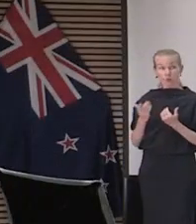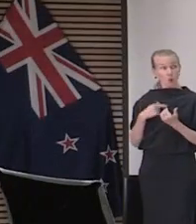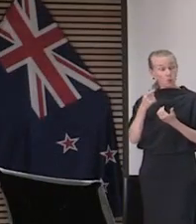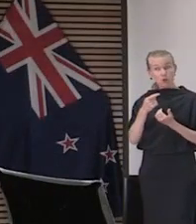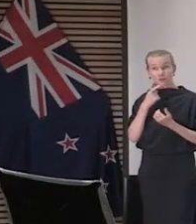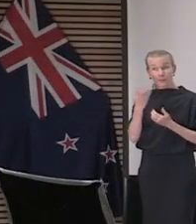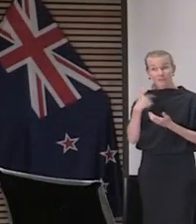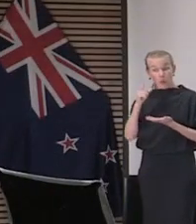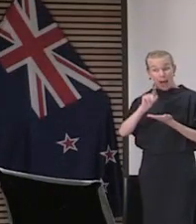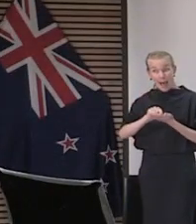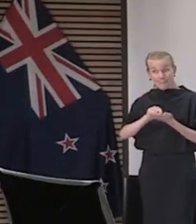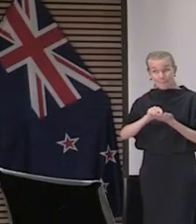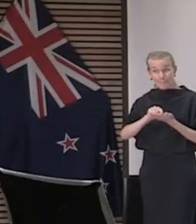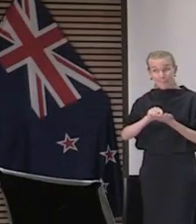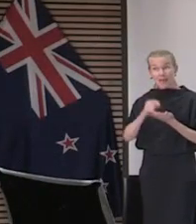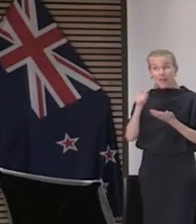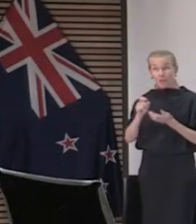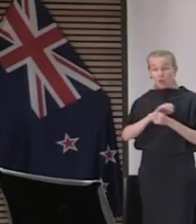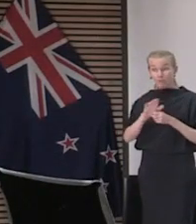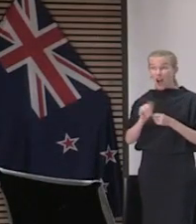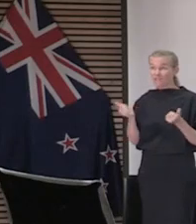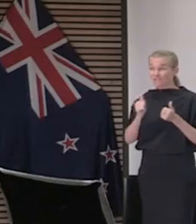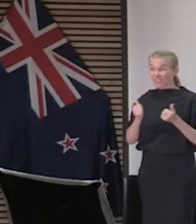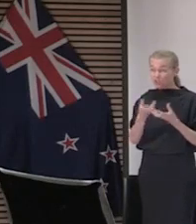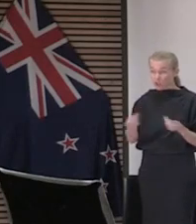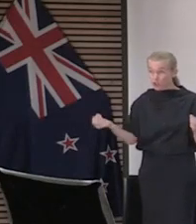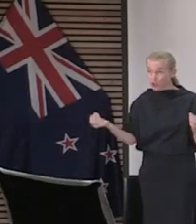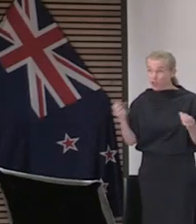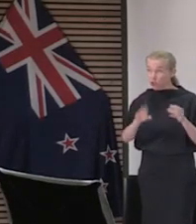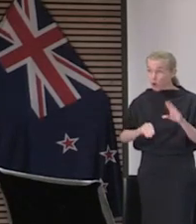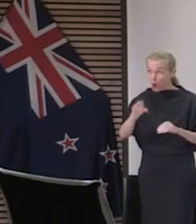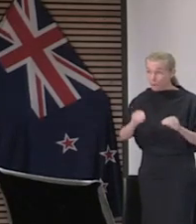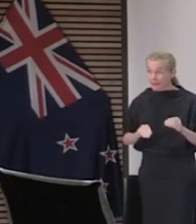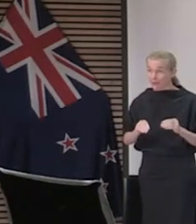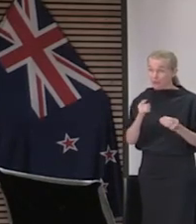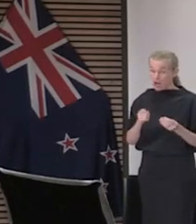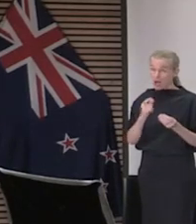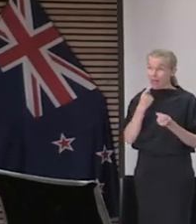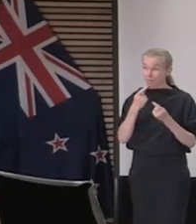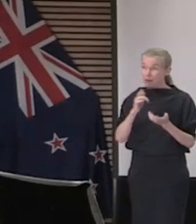is over? Ultimately, it would be around how longyou were trying to manageCOVID-19 generally.